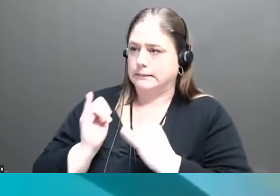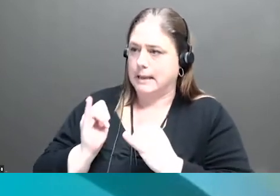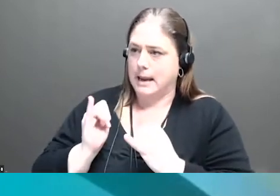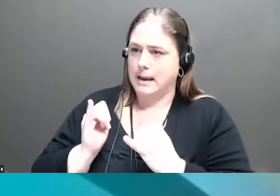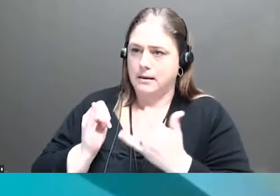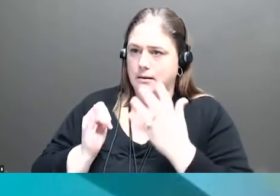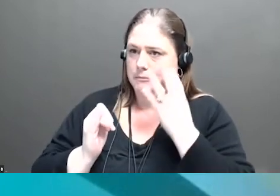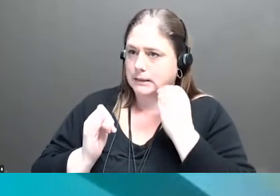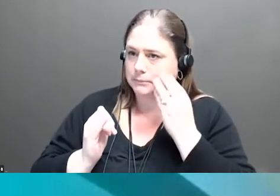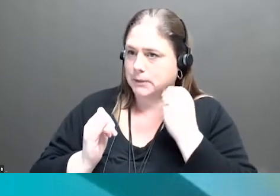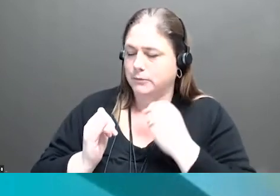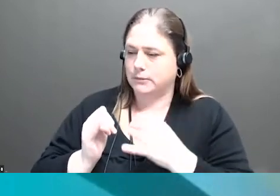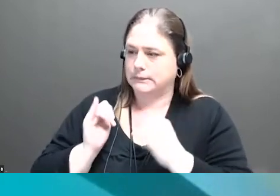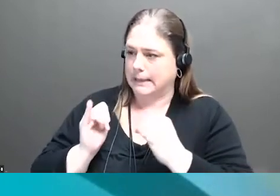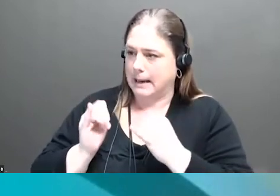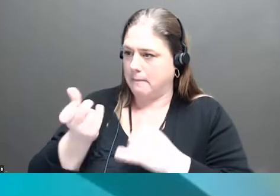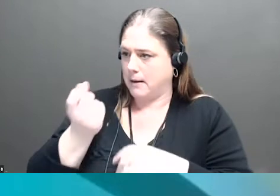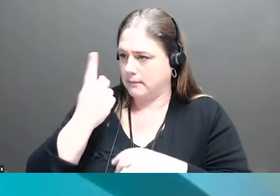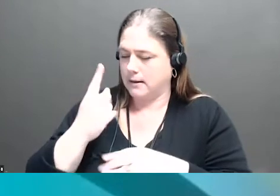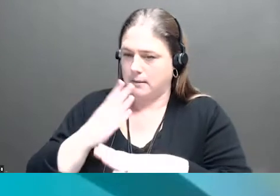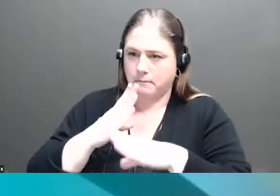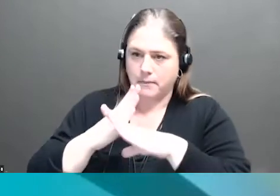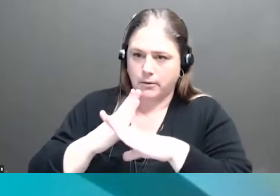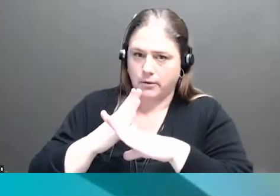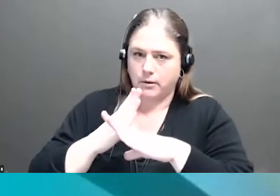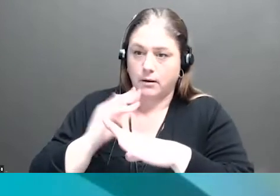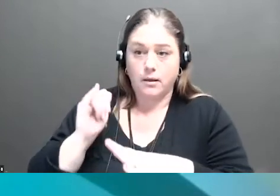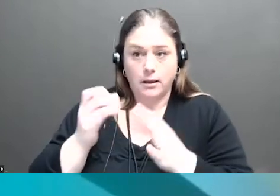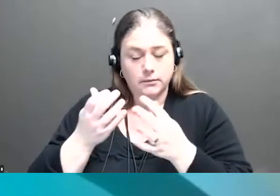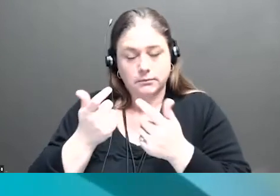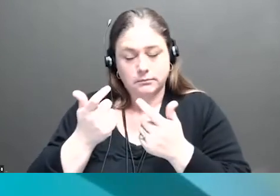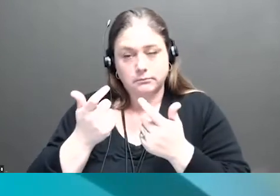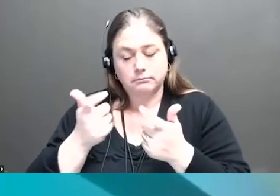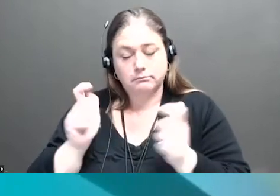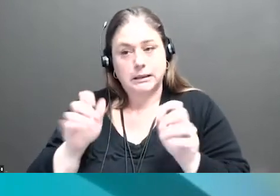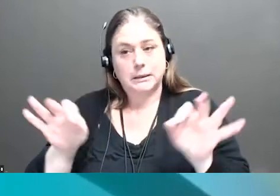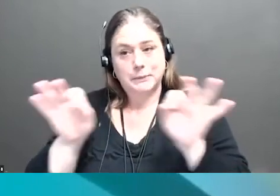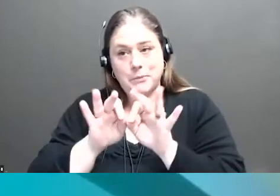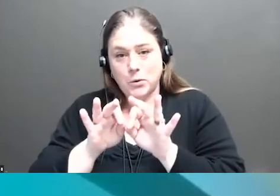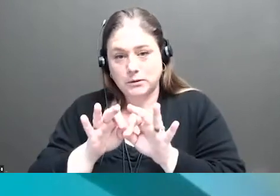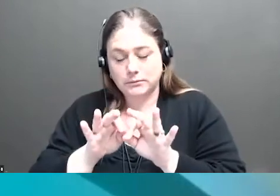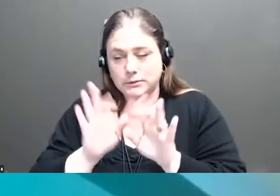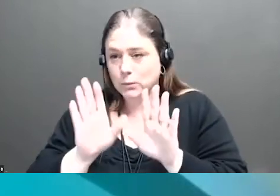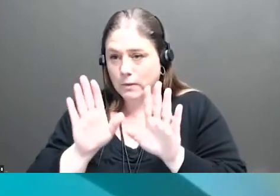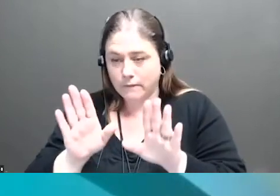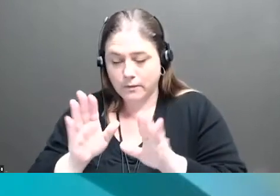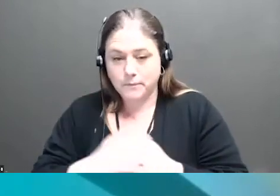understanding is really tremendous. Finally, the lessons learned and future potentials.